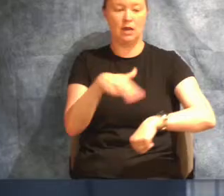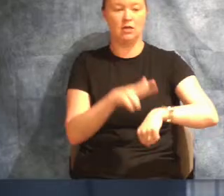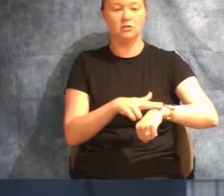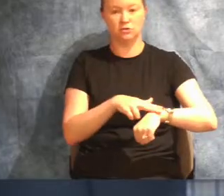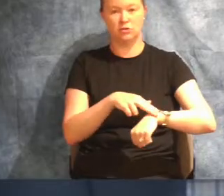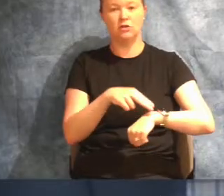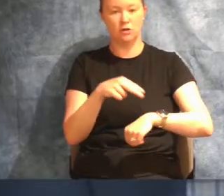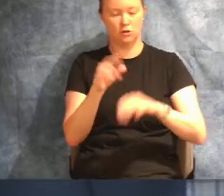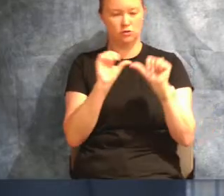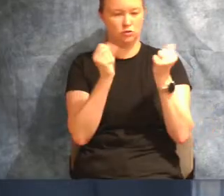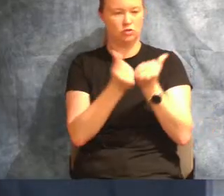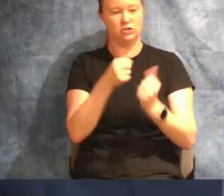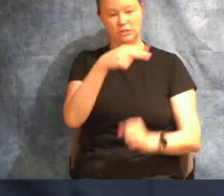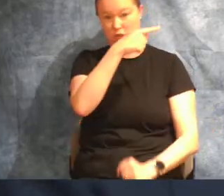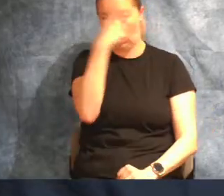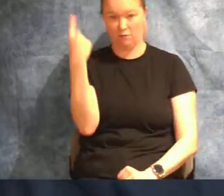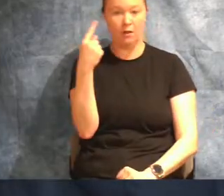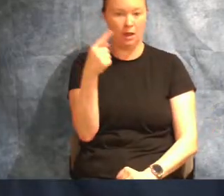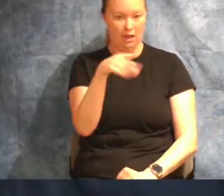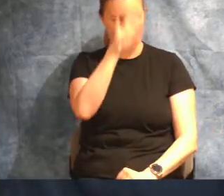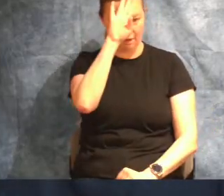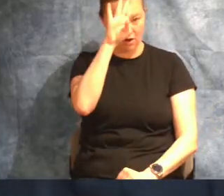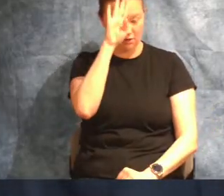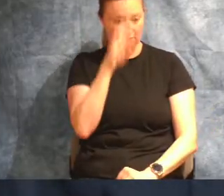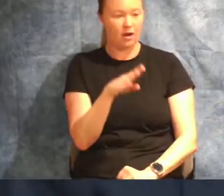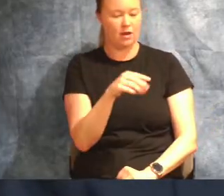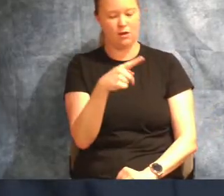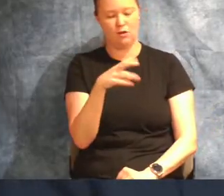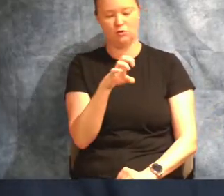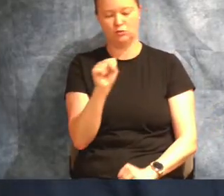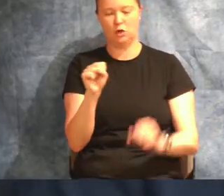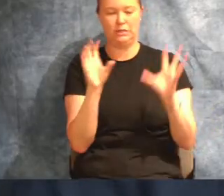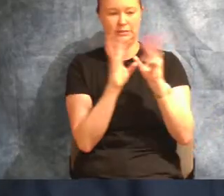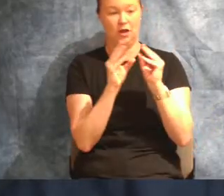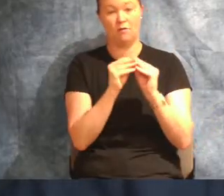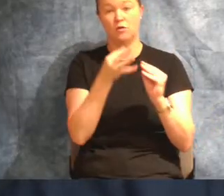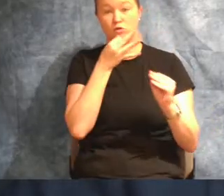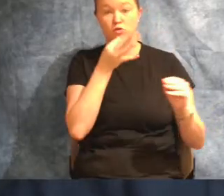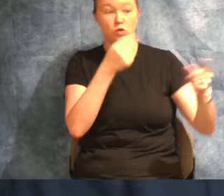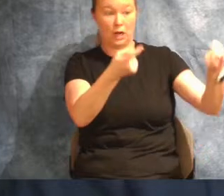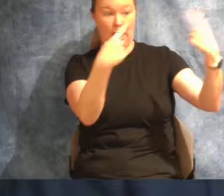Firefighters convention press conference. so they're coming to Cincinnati in the re